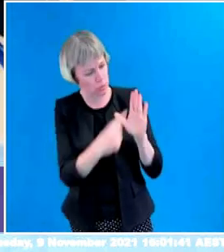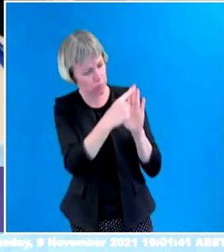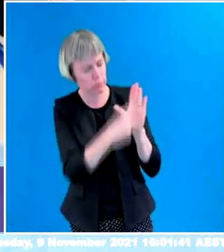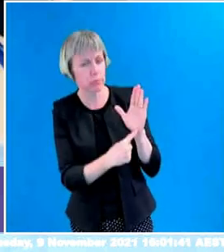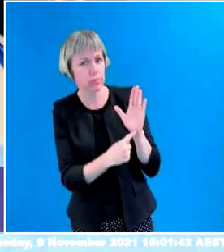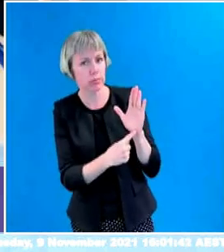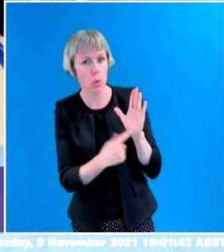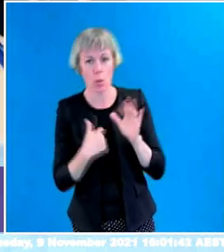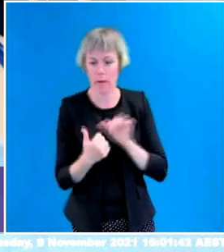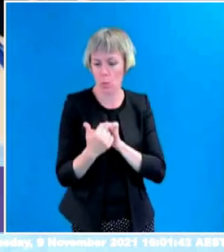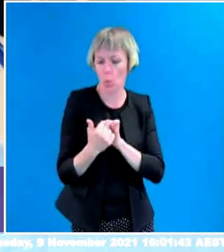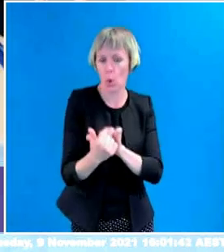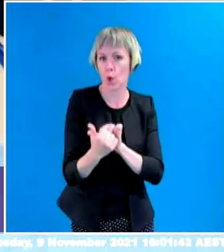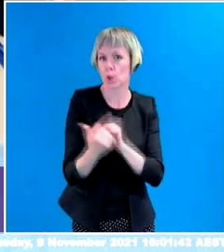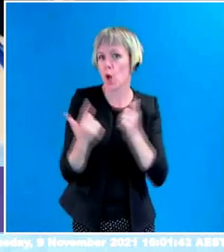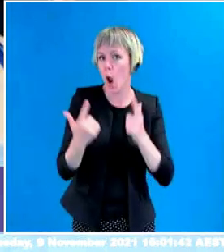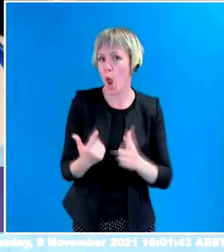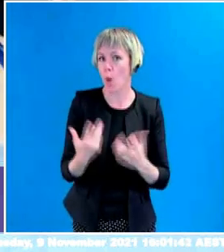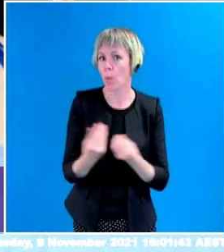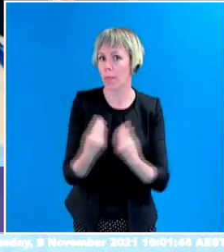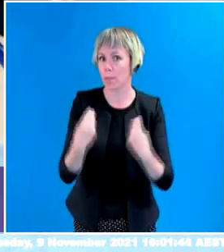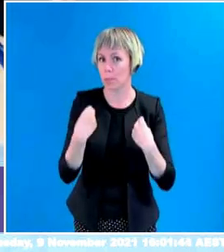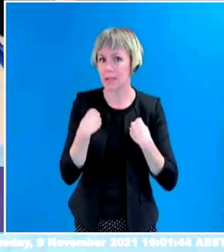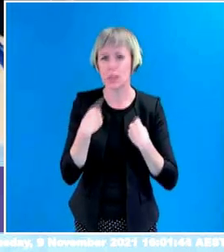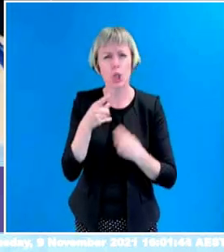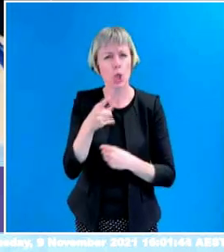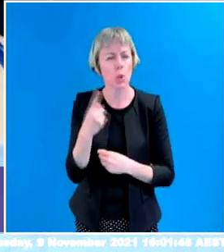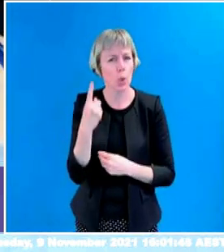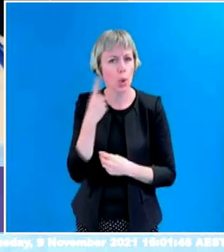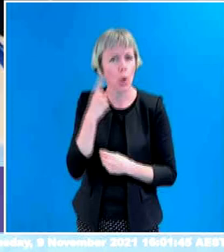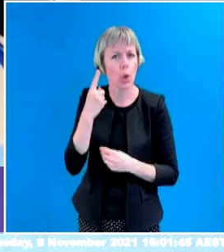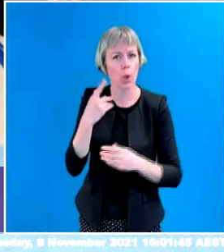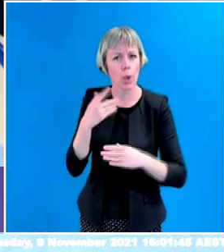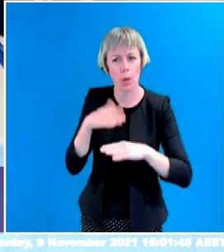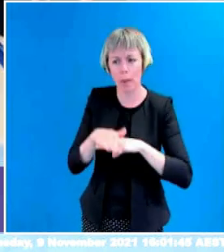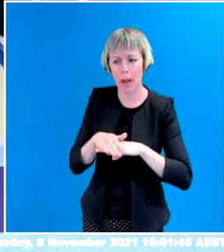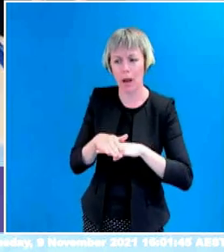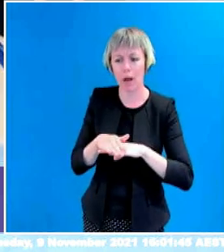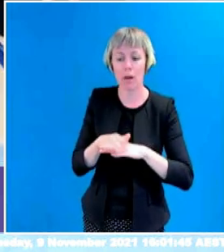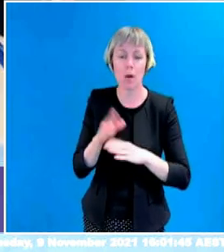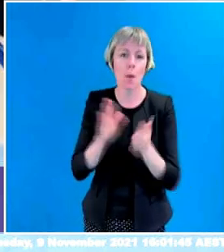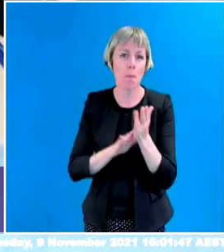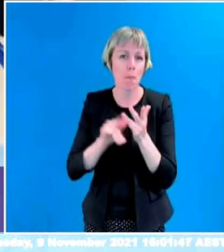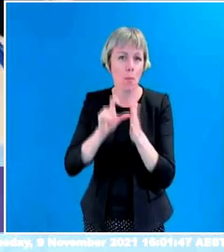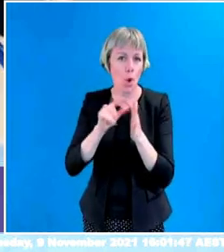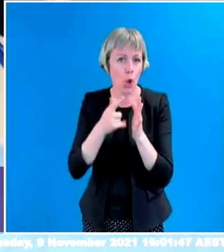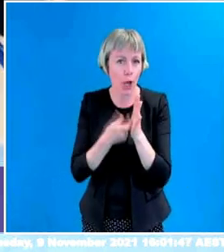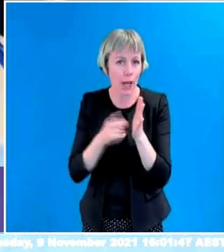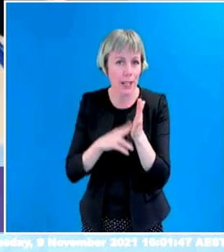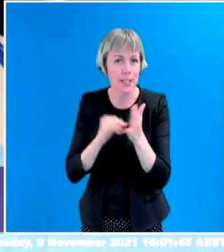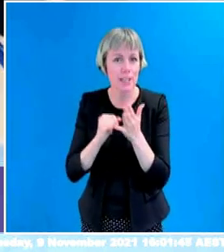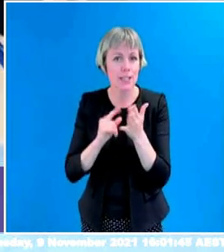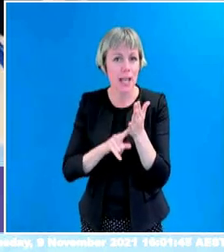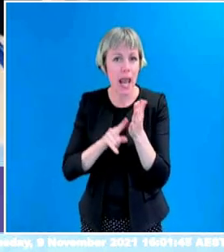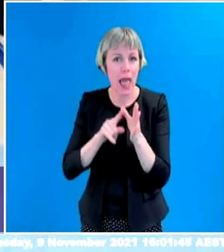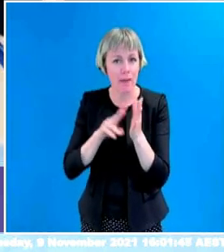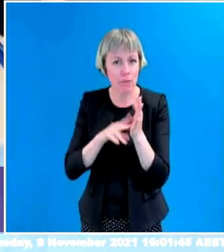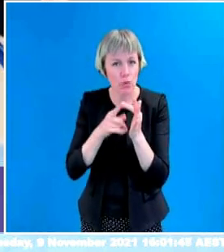I think you have heard a little bit about this in areas like modern slavery, reforming our national contact point and areas like that.